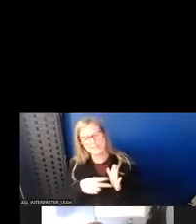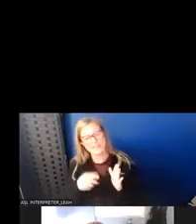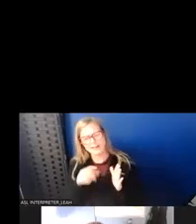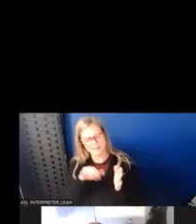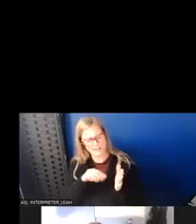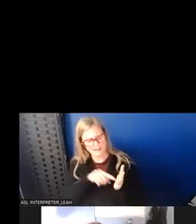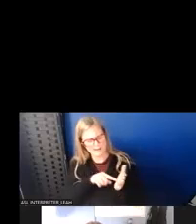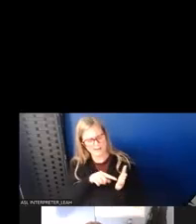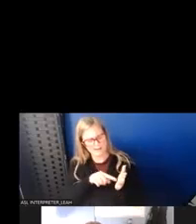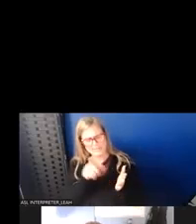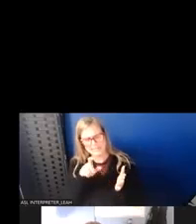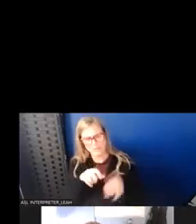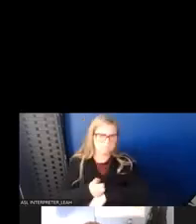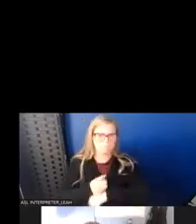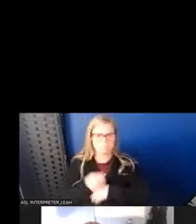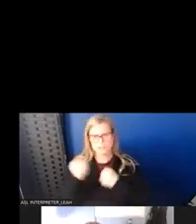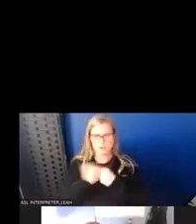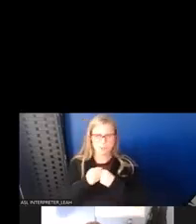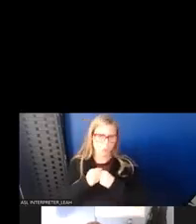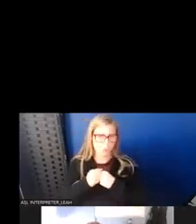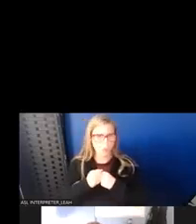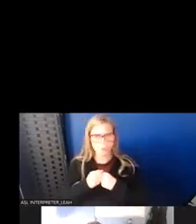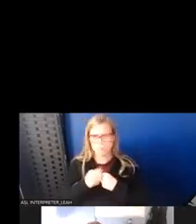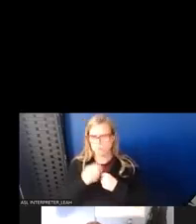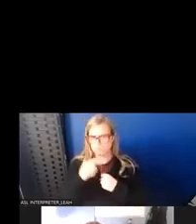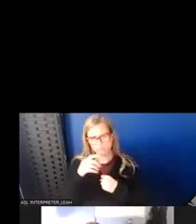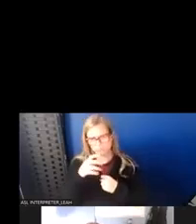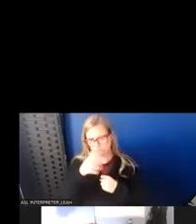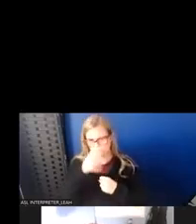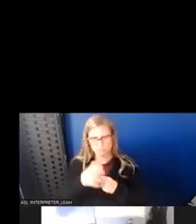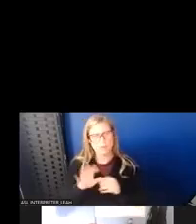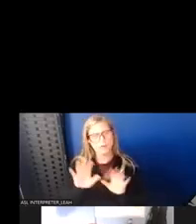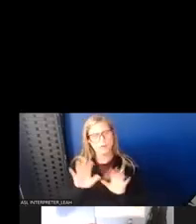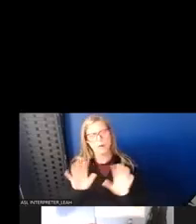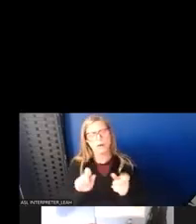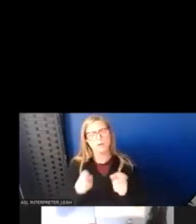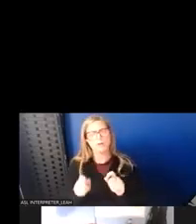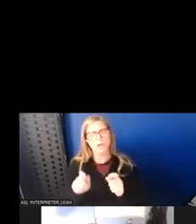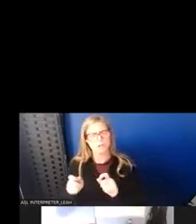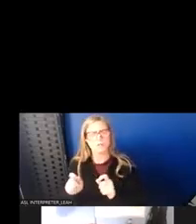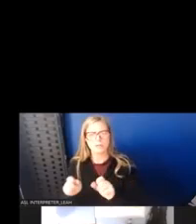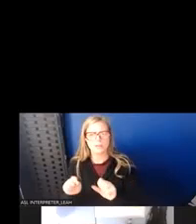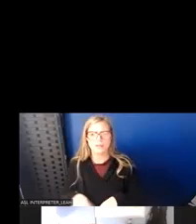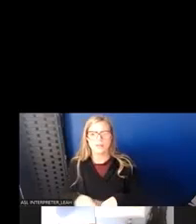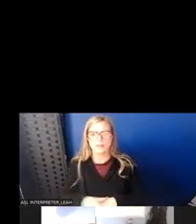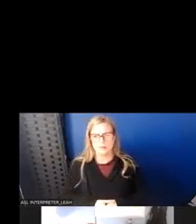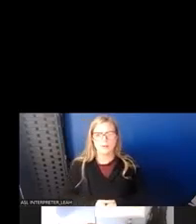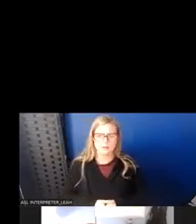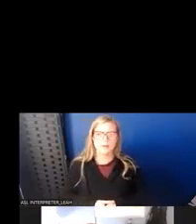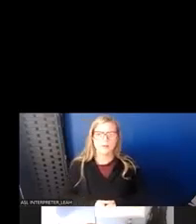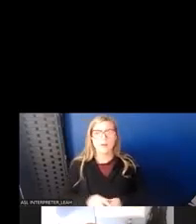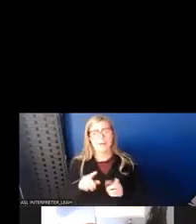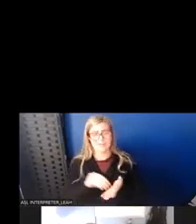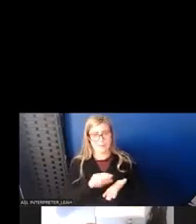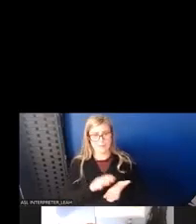They're living documents that we want to adjust, but having these documents really give us a lot of structure, clear expectations